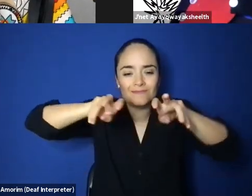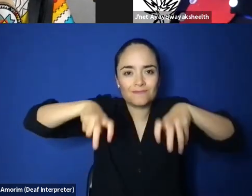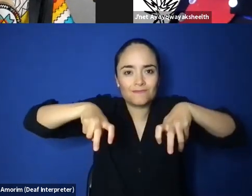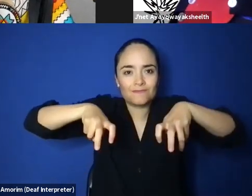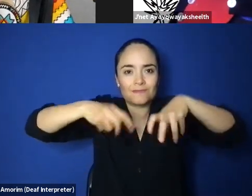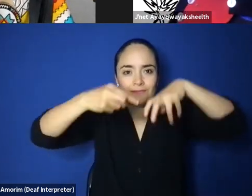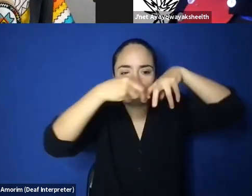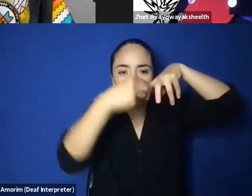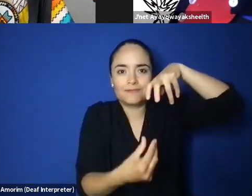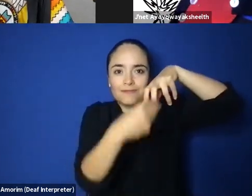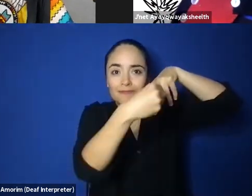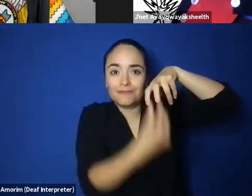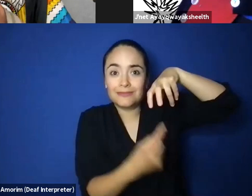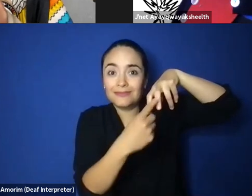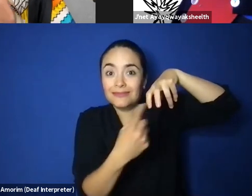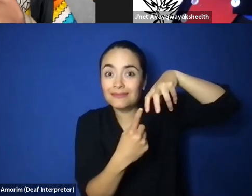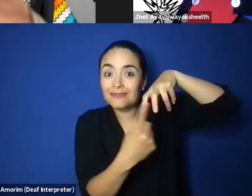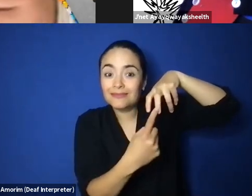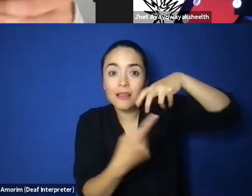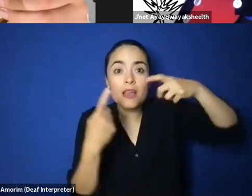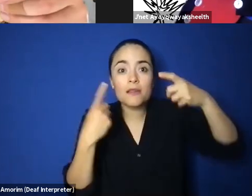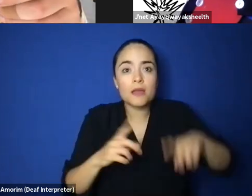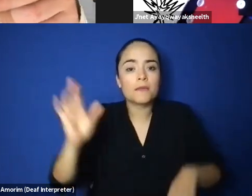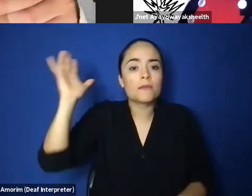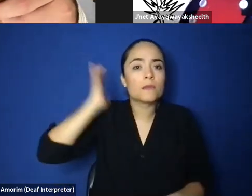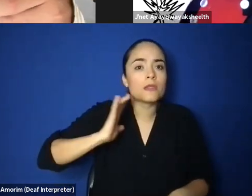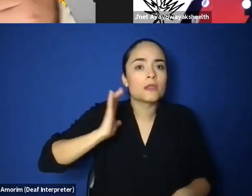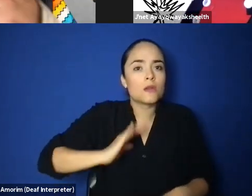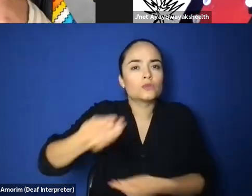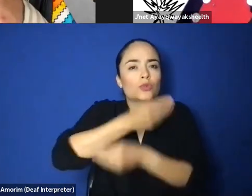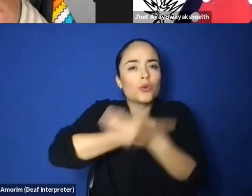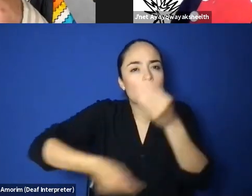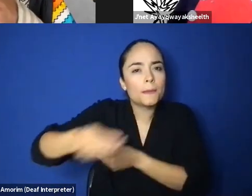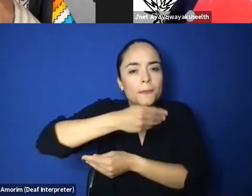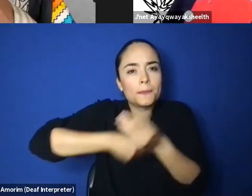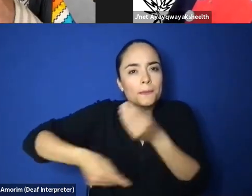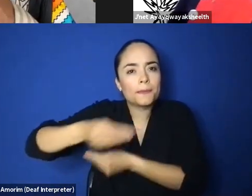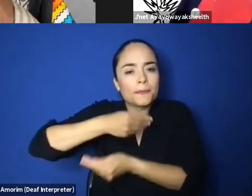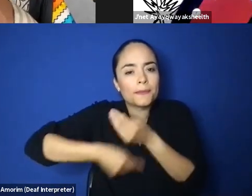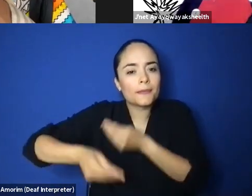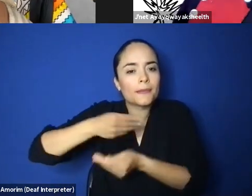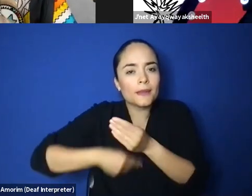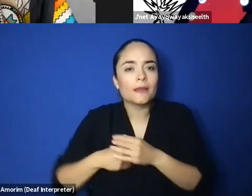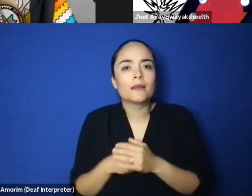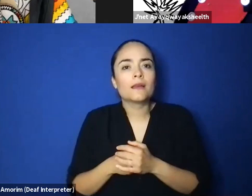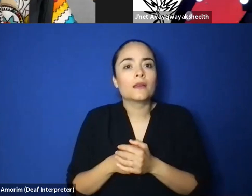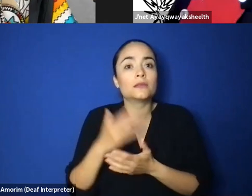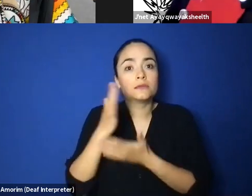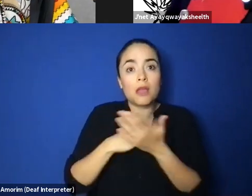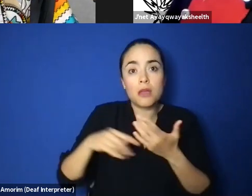economies, we noticed that they had some really shiny, really loud clanging bells, which really --